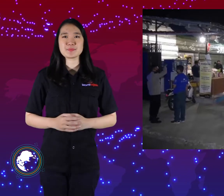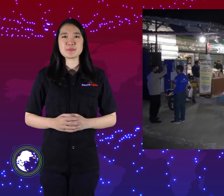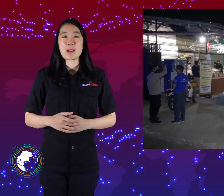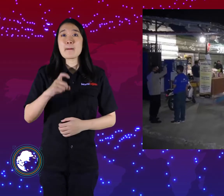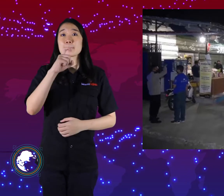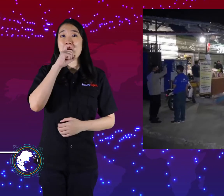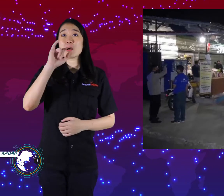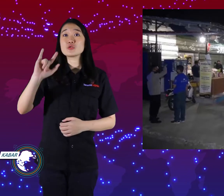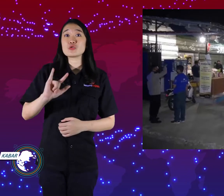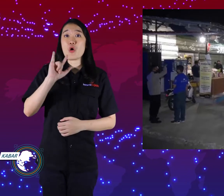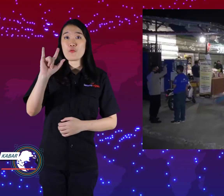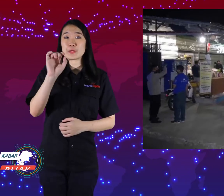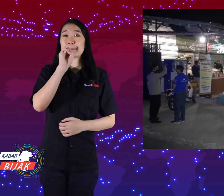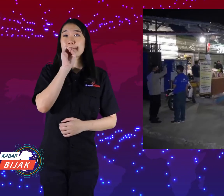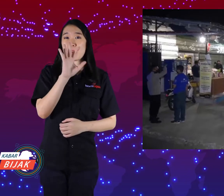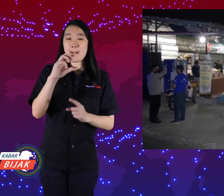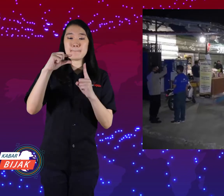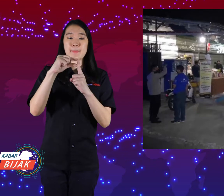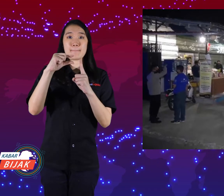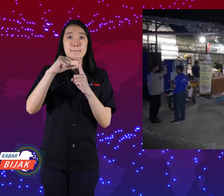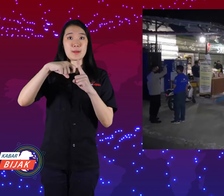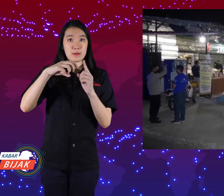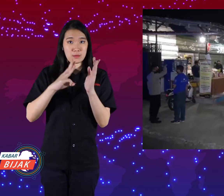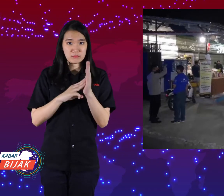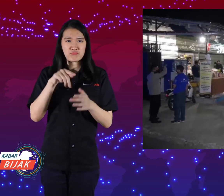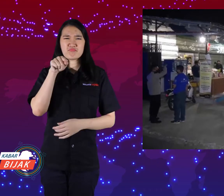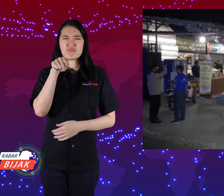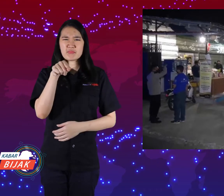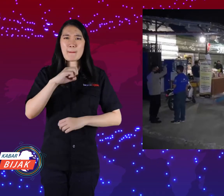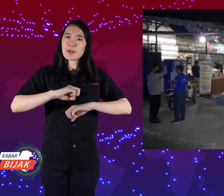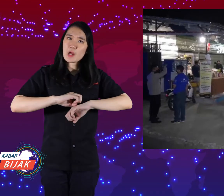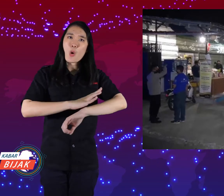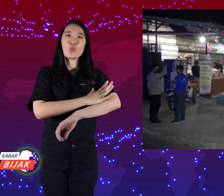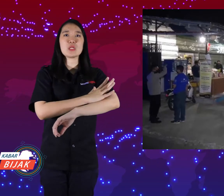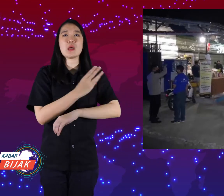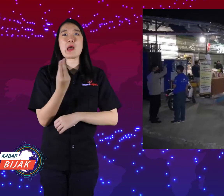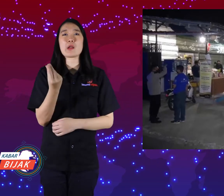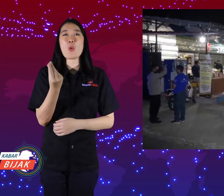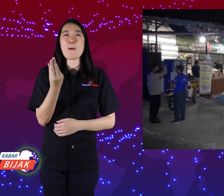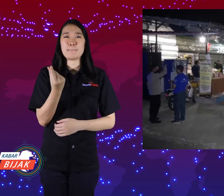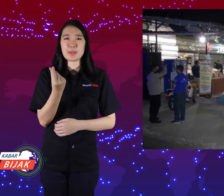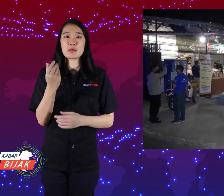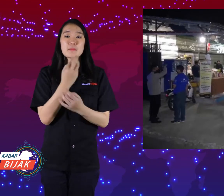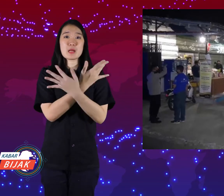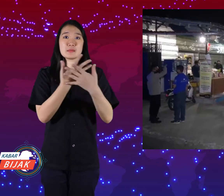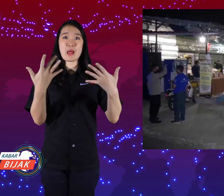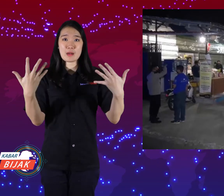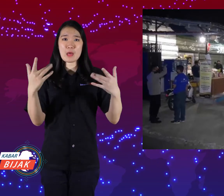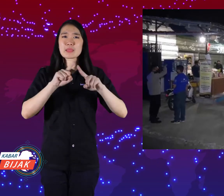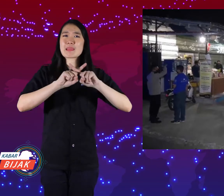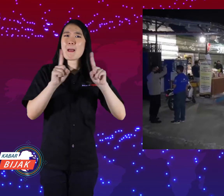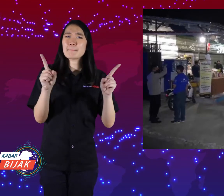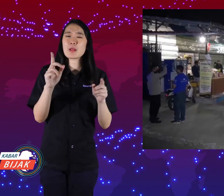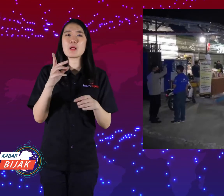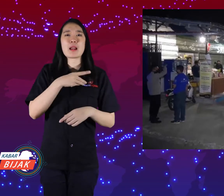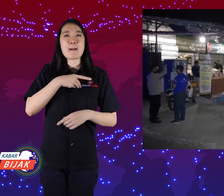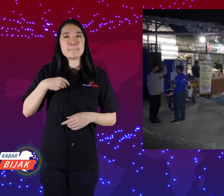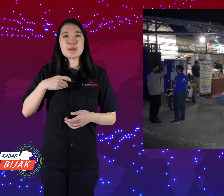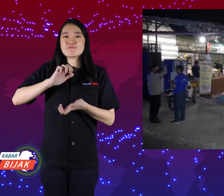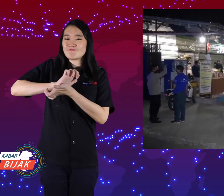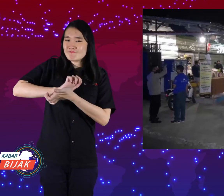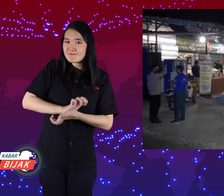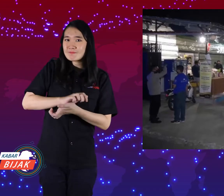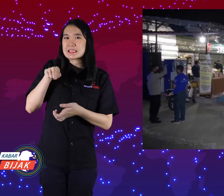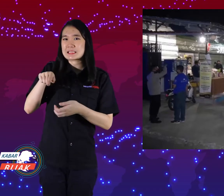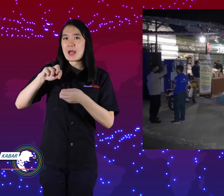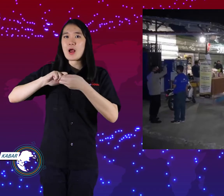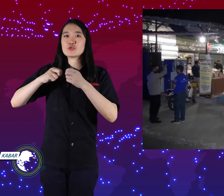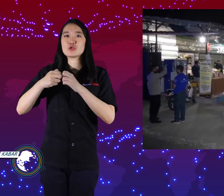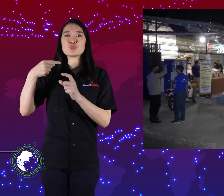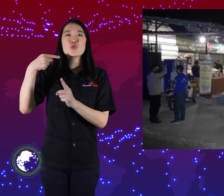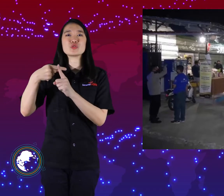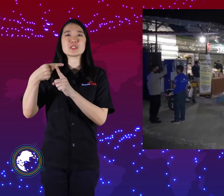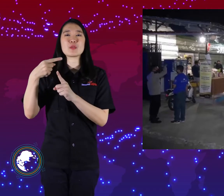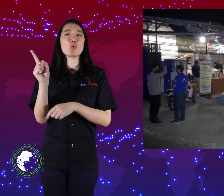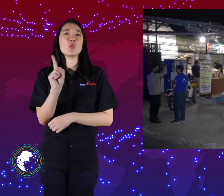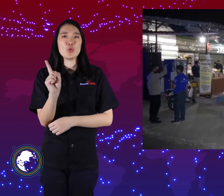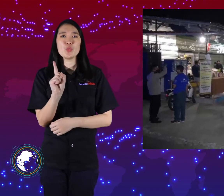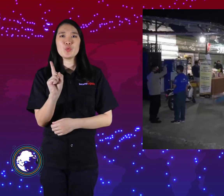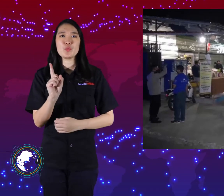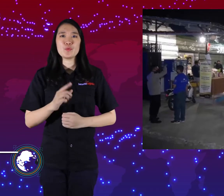Pak Jokowi states that PPKM does affect the economy